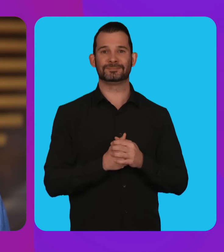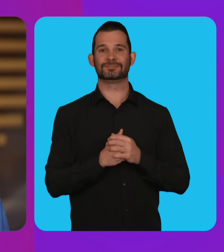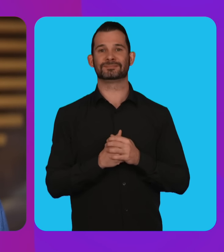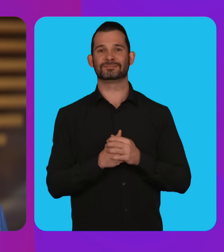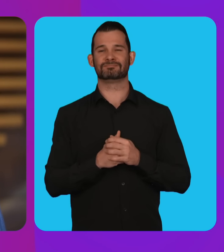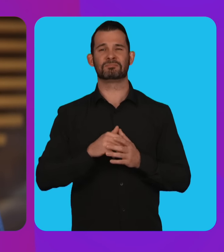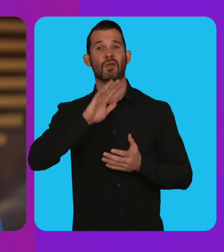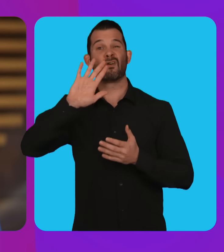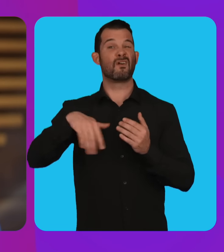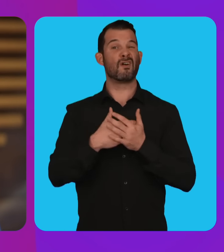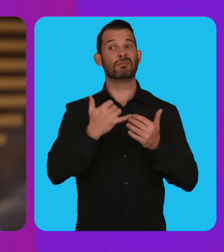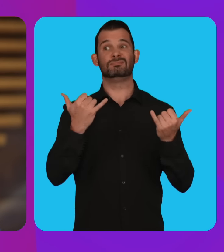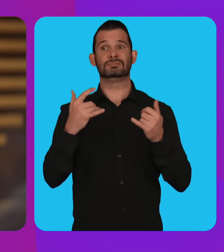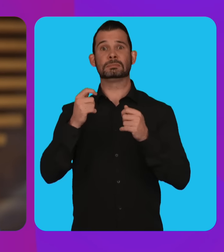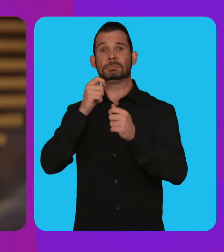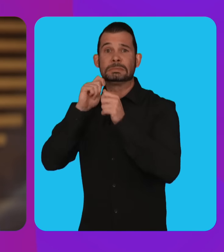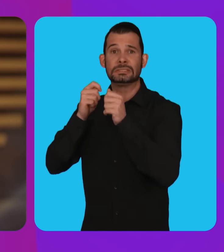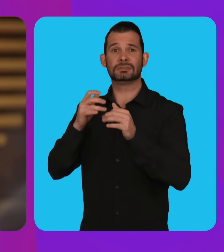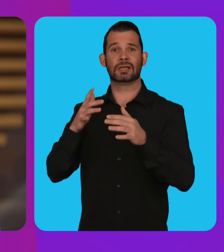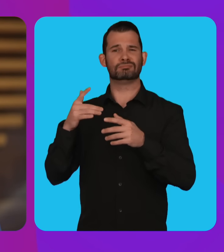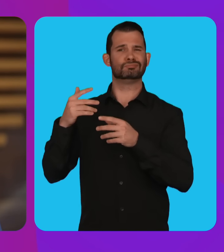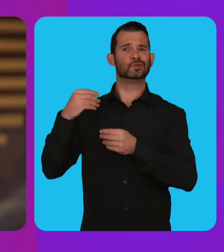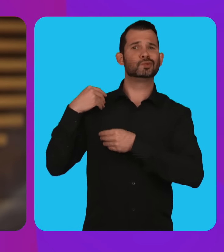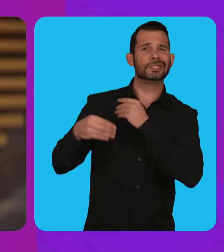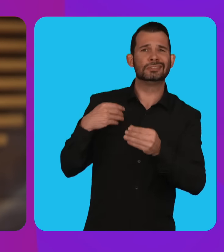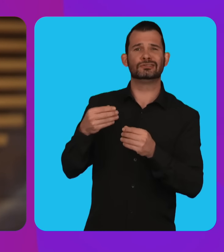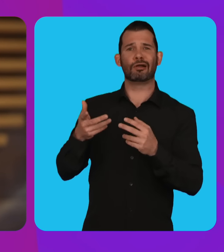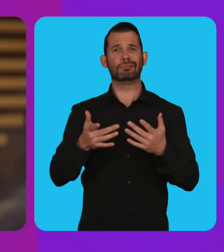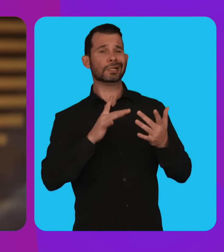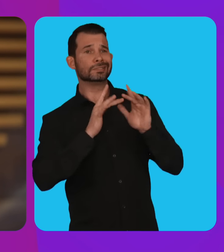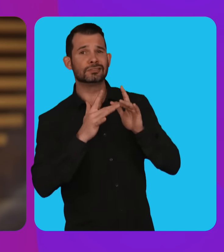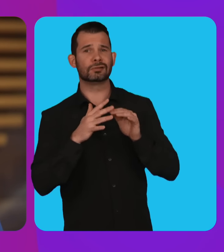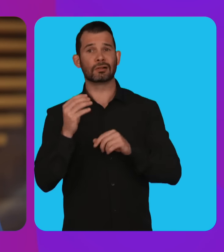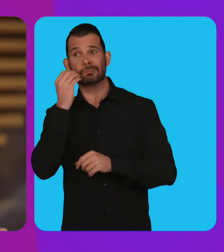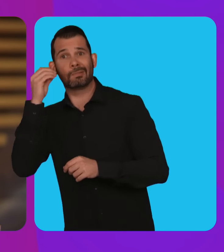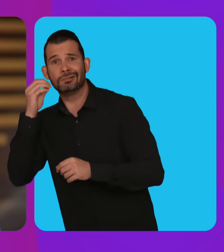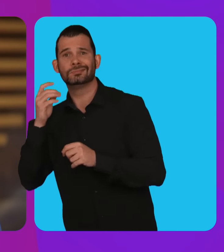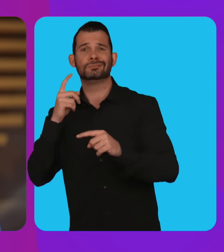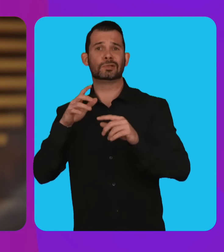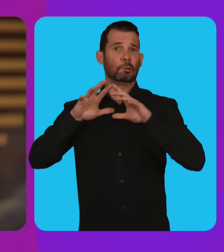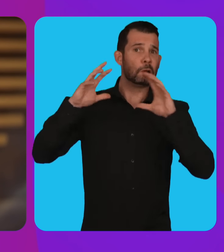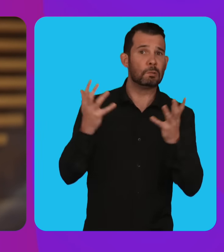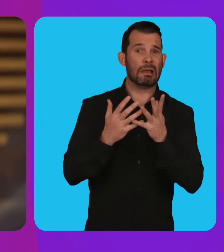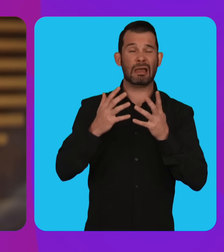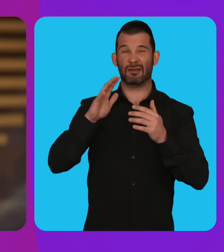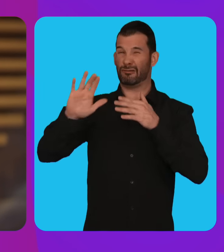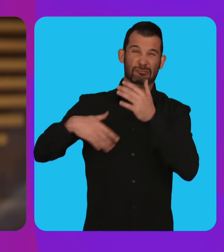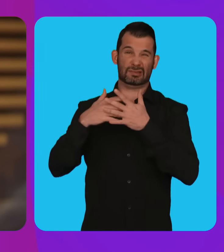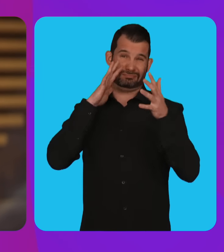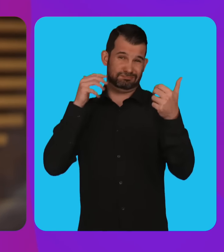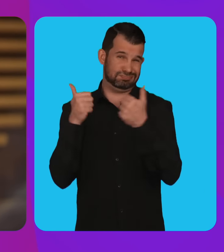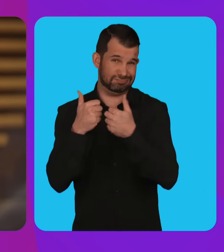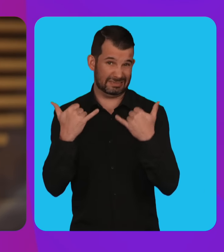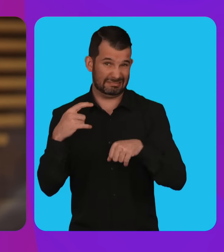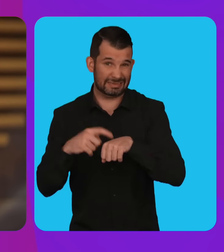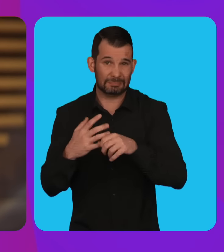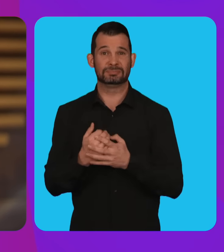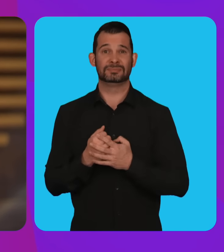All the media, traditional, digital, domestically and worldwide, are challenged at this time.